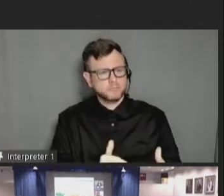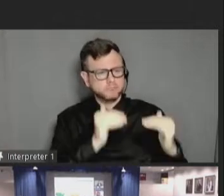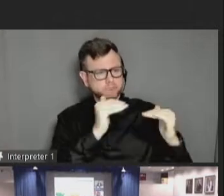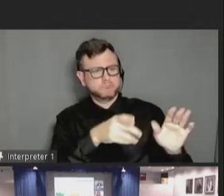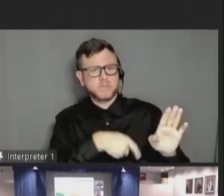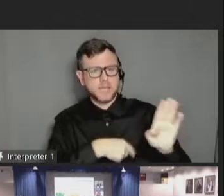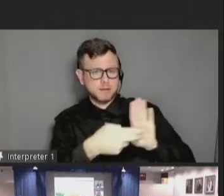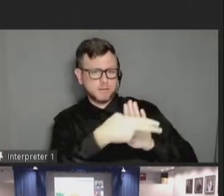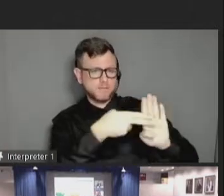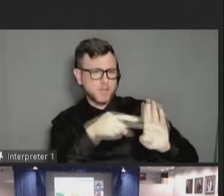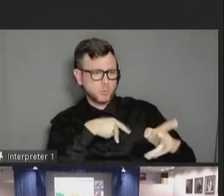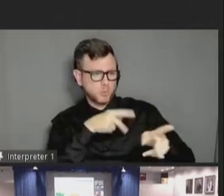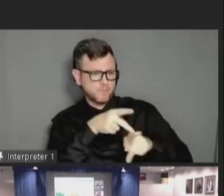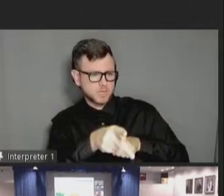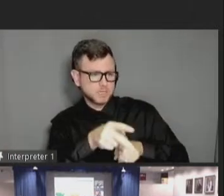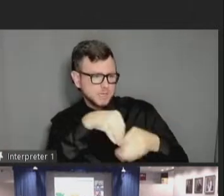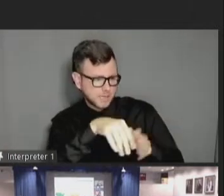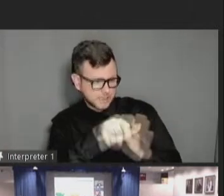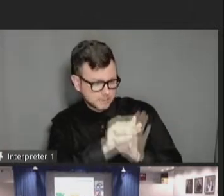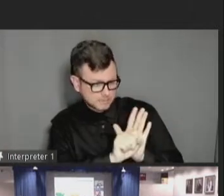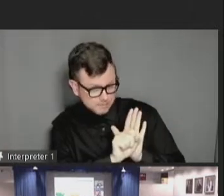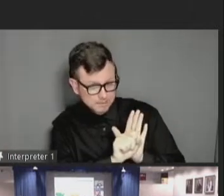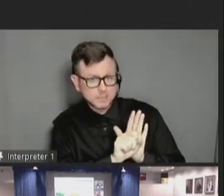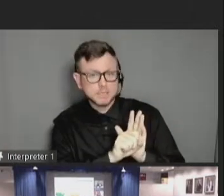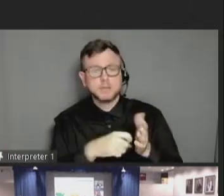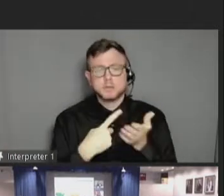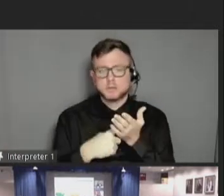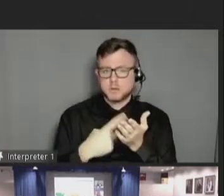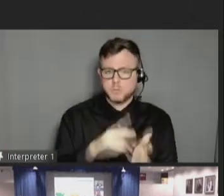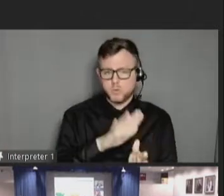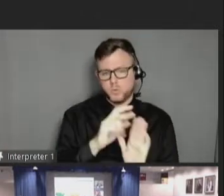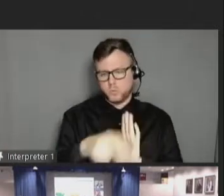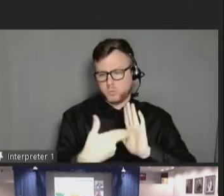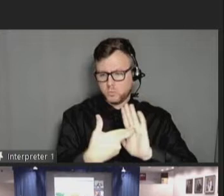a profession within the state, talking about their roles, their competency,